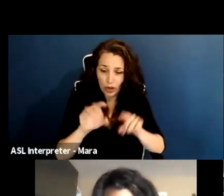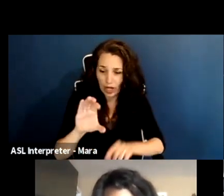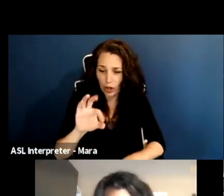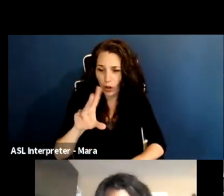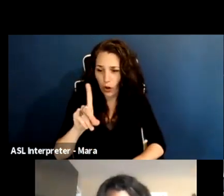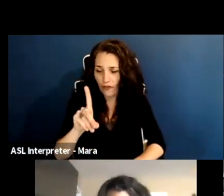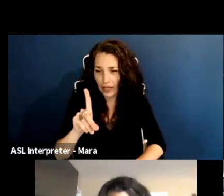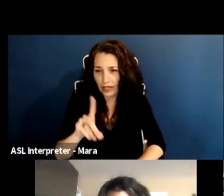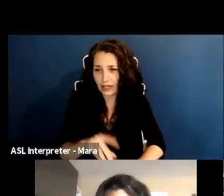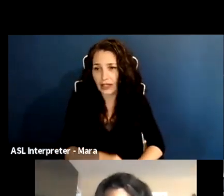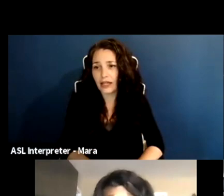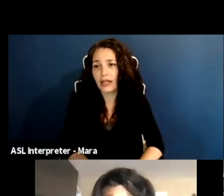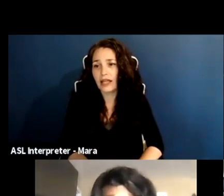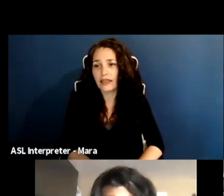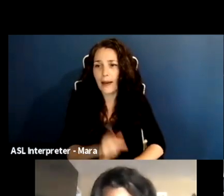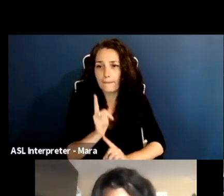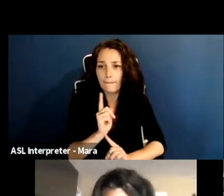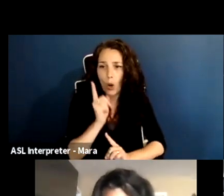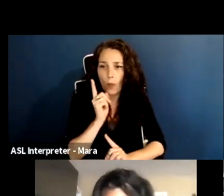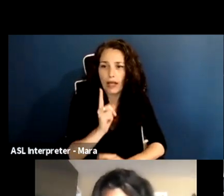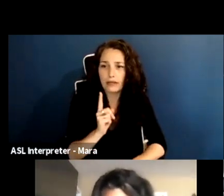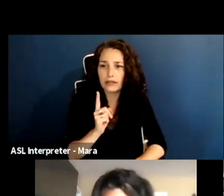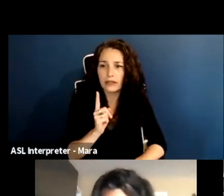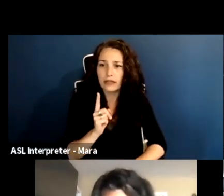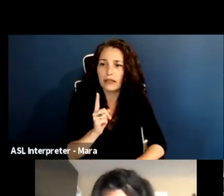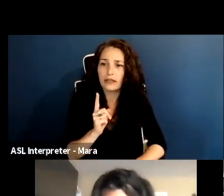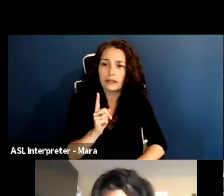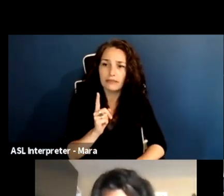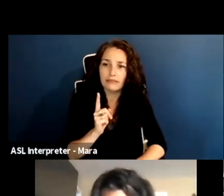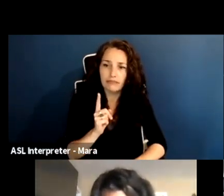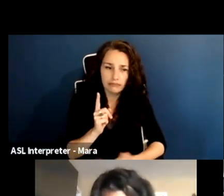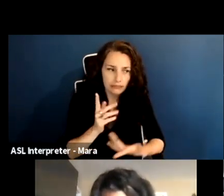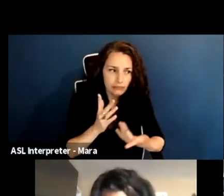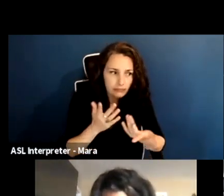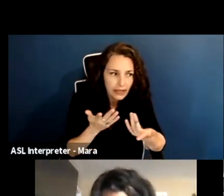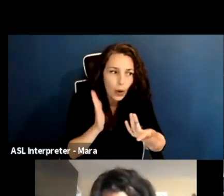that's going to evolve, that's going to change. And I thought that was really special.